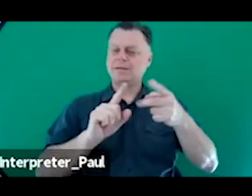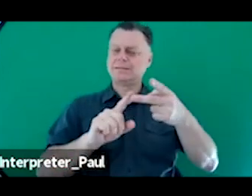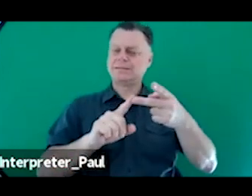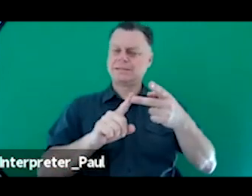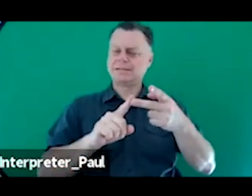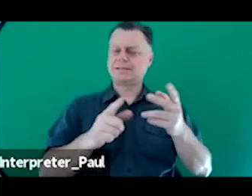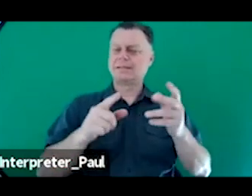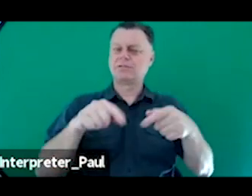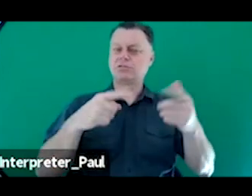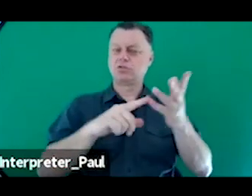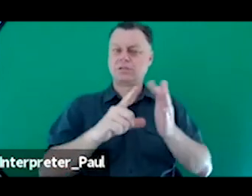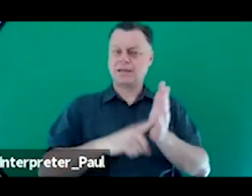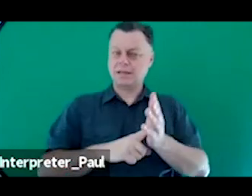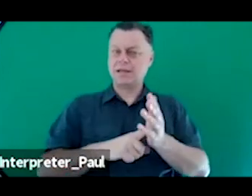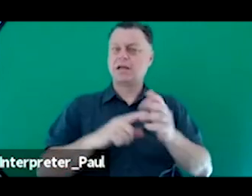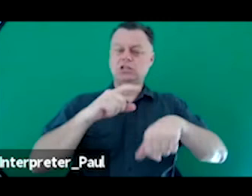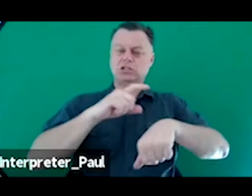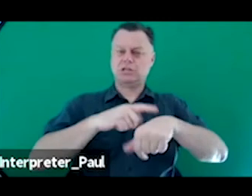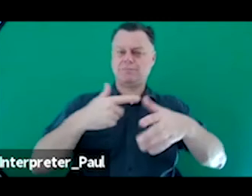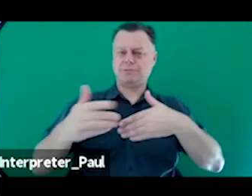working against time pressures and the clock.